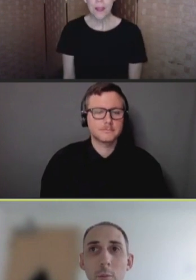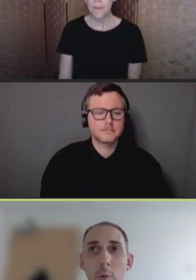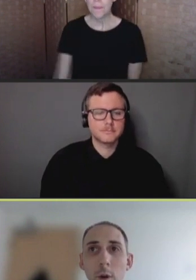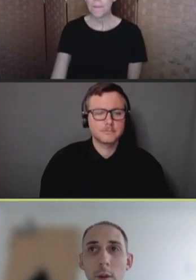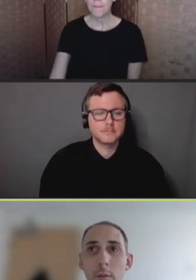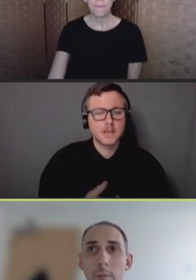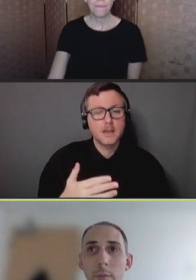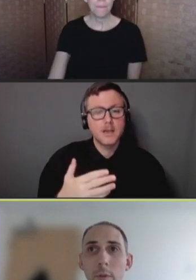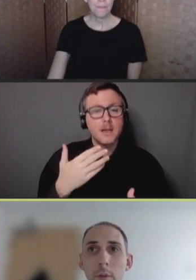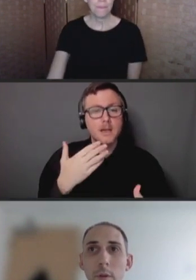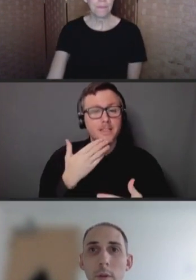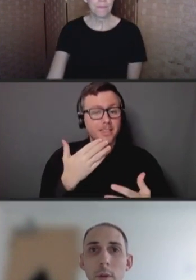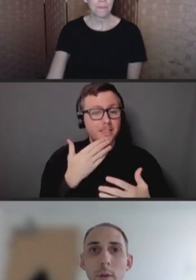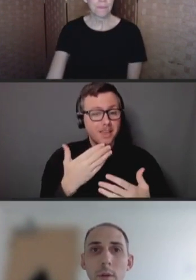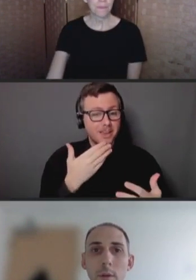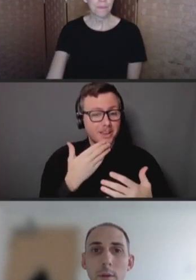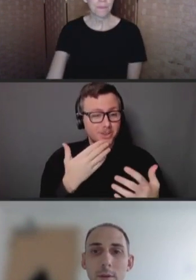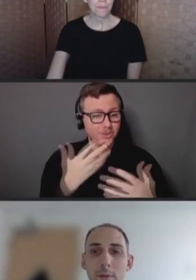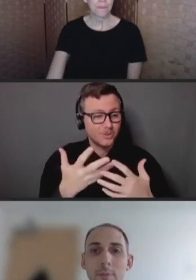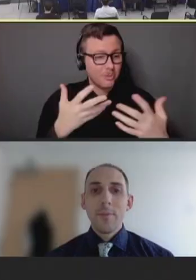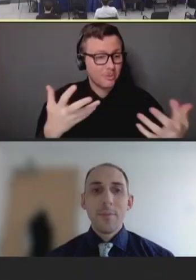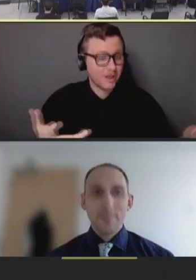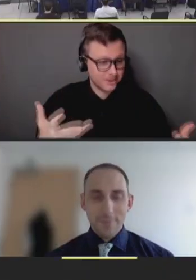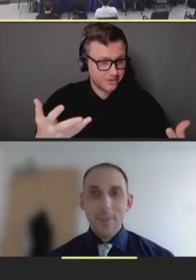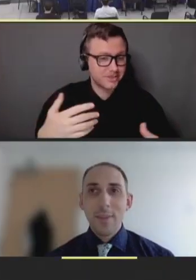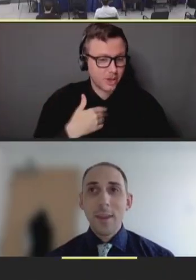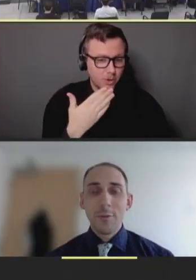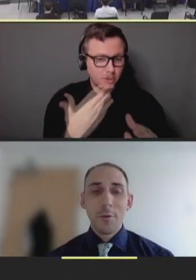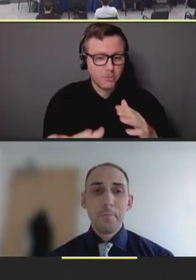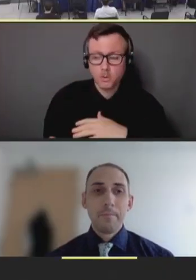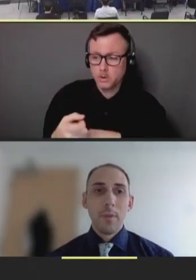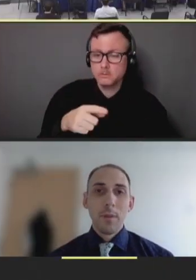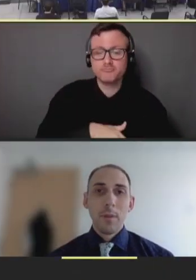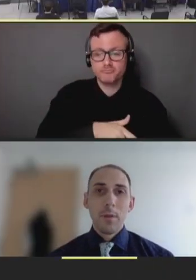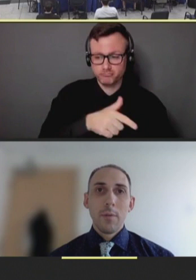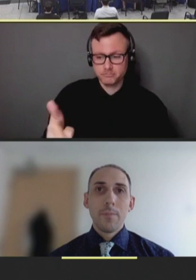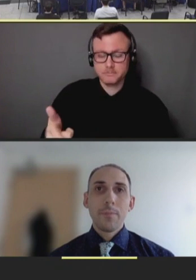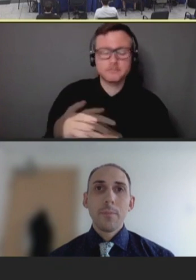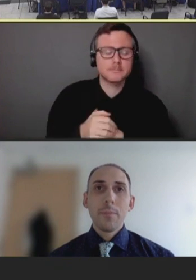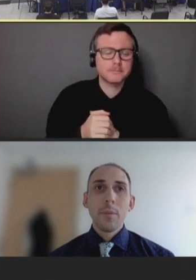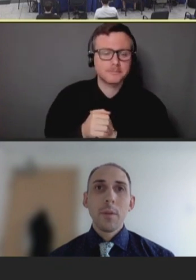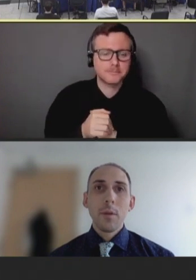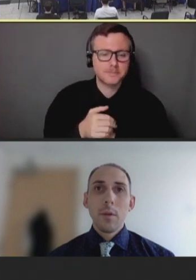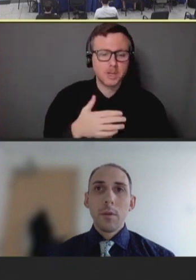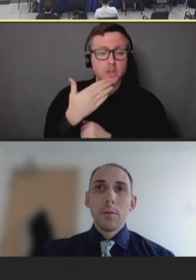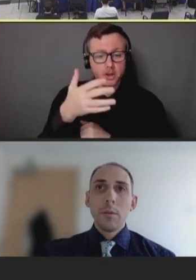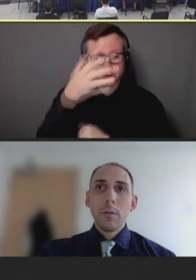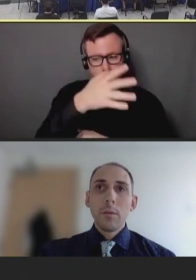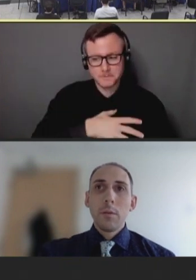Robert Hopkins: Good morning, and you have the floor. Arin Madenci: Thank you, sir.